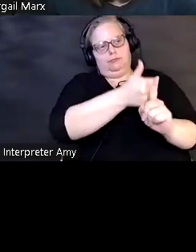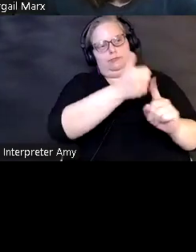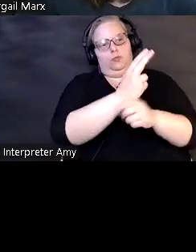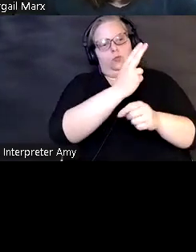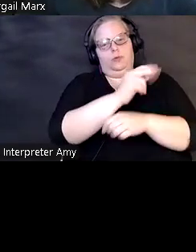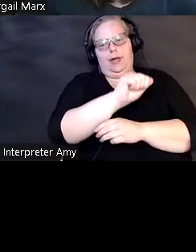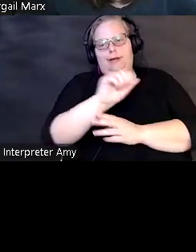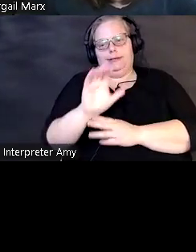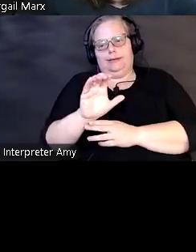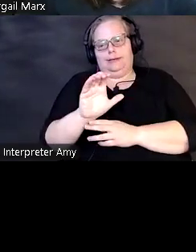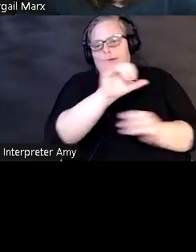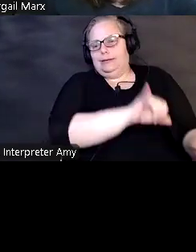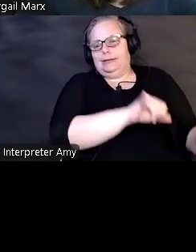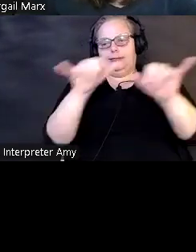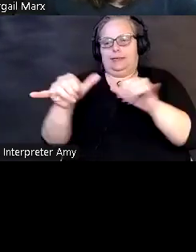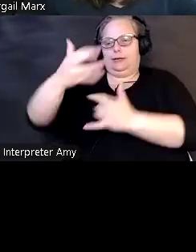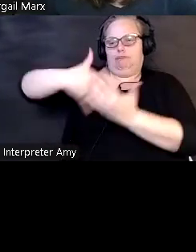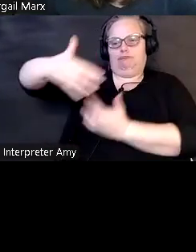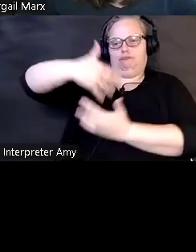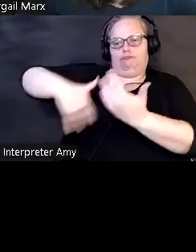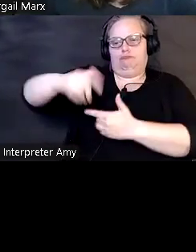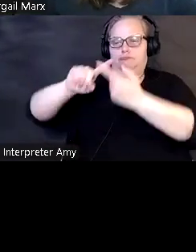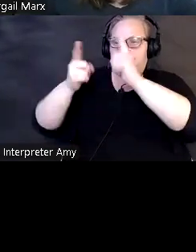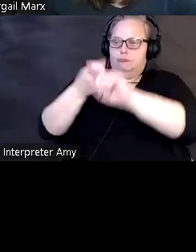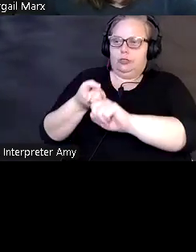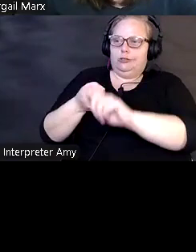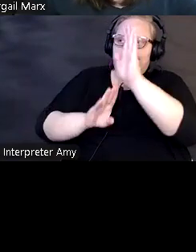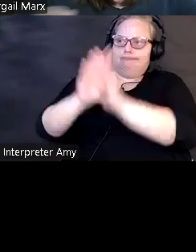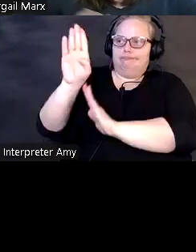same as the socialization and the friendships that you can develop with other people and we